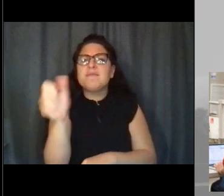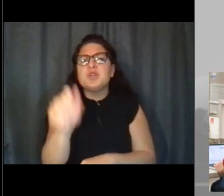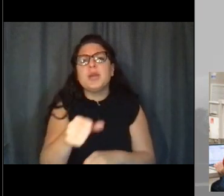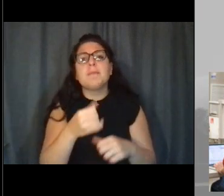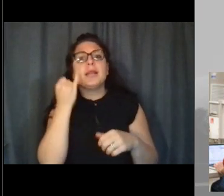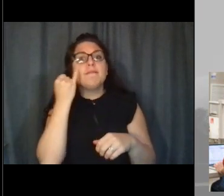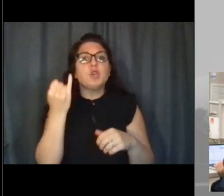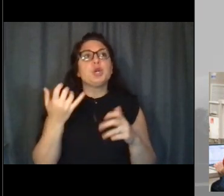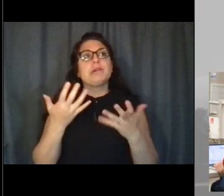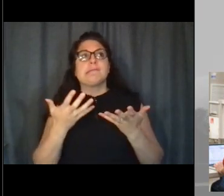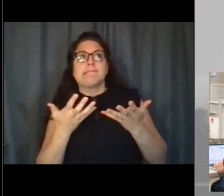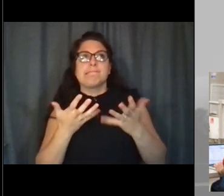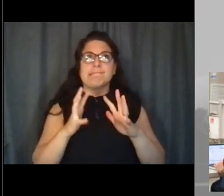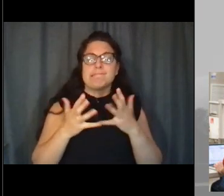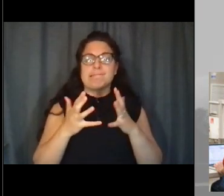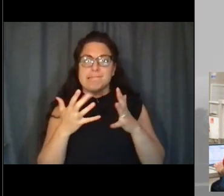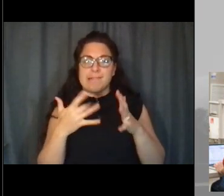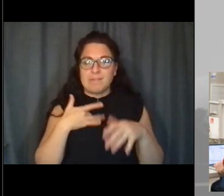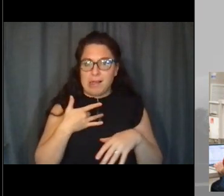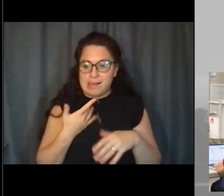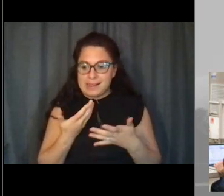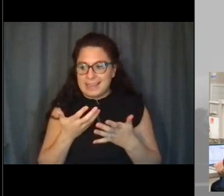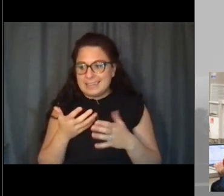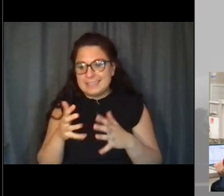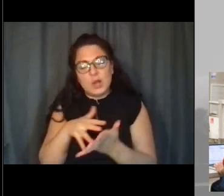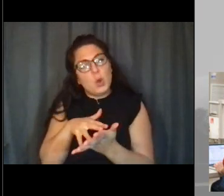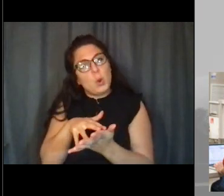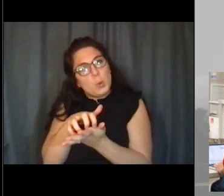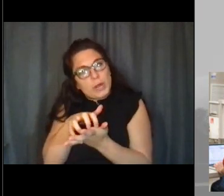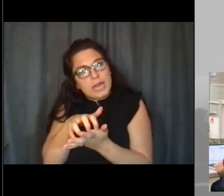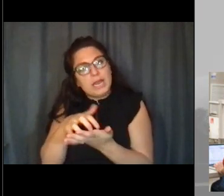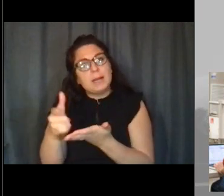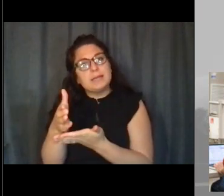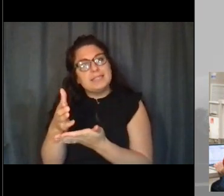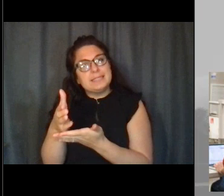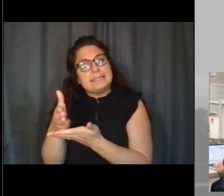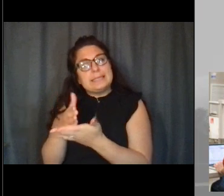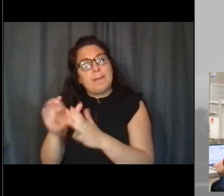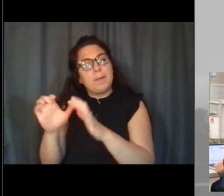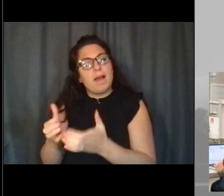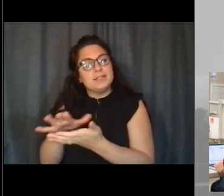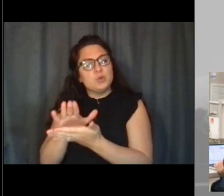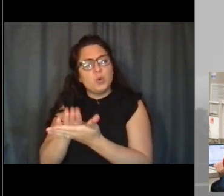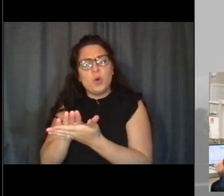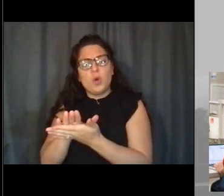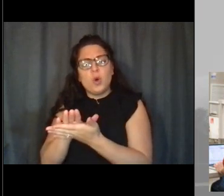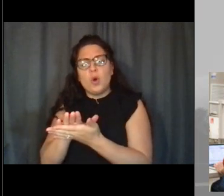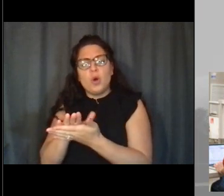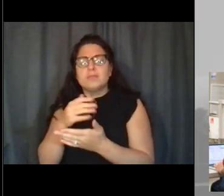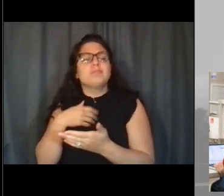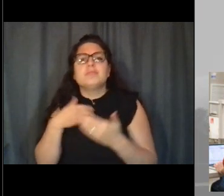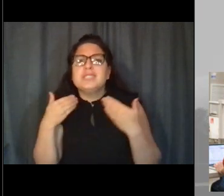like not as good in one sort of area of school as a deterrent, you know, don't let that kind of thing stop you. You can definitely do it.